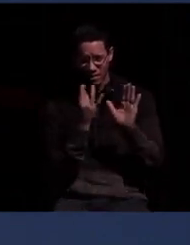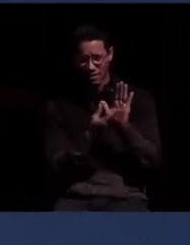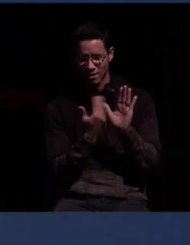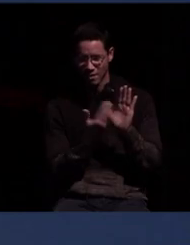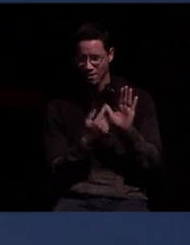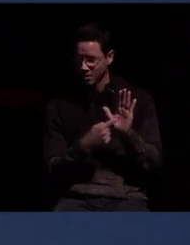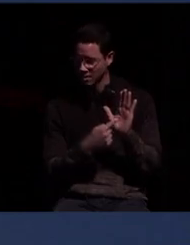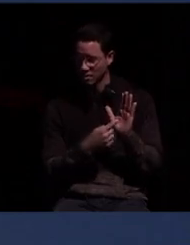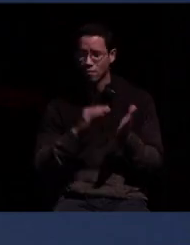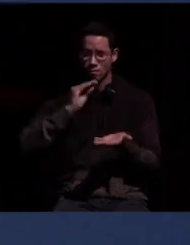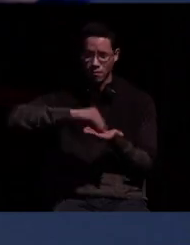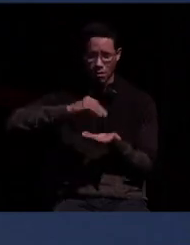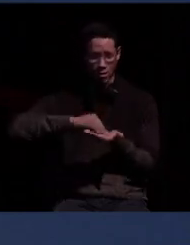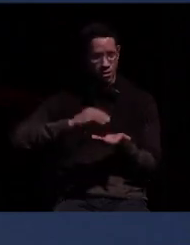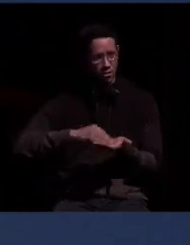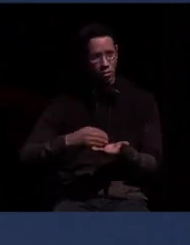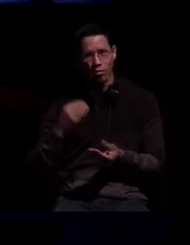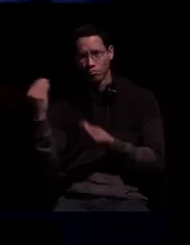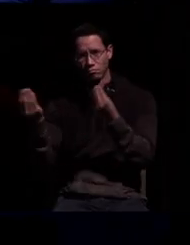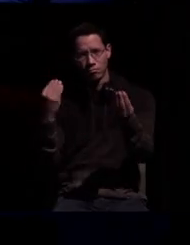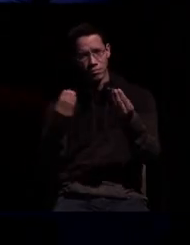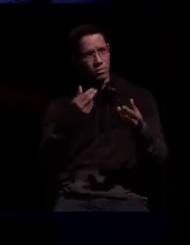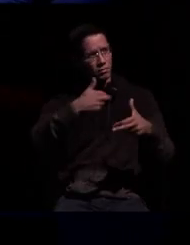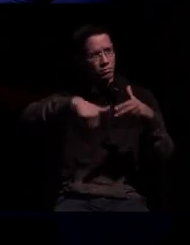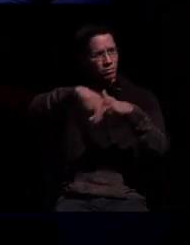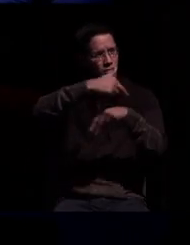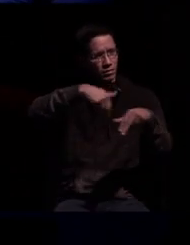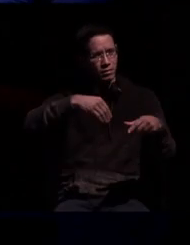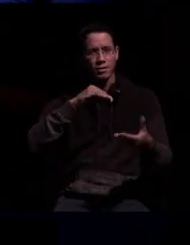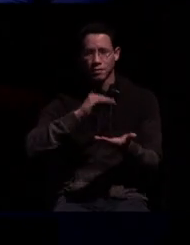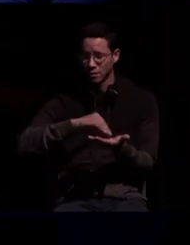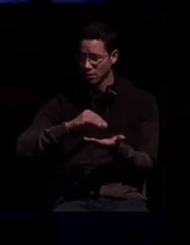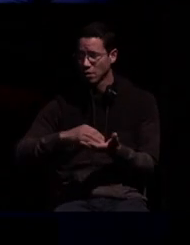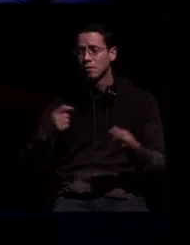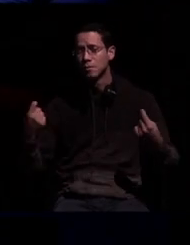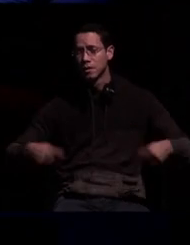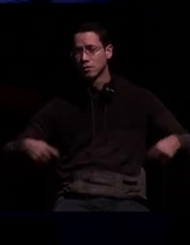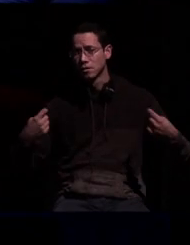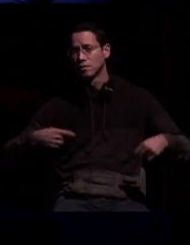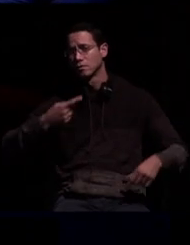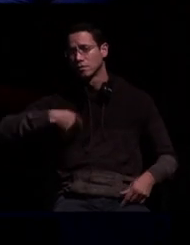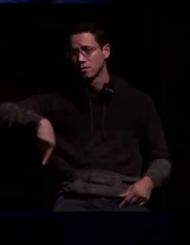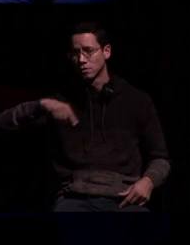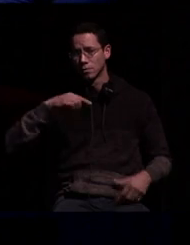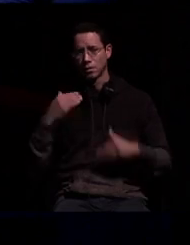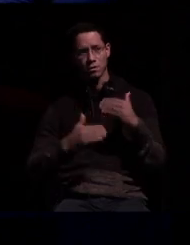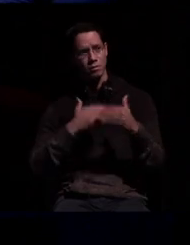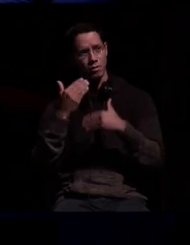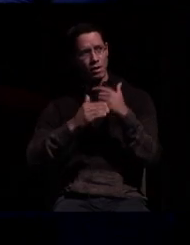or that is missing in our discussion. We need to develop that capacity.